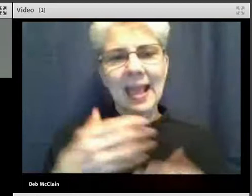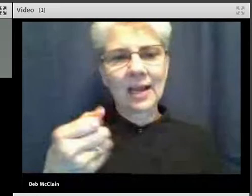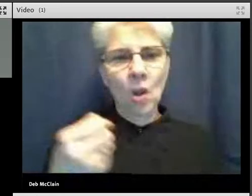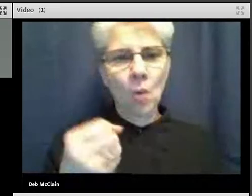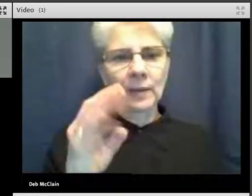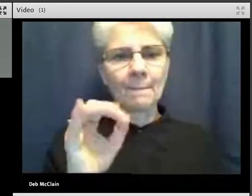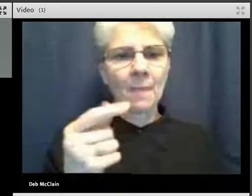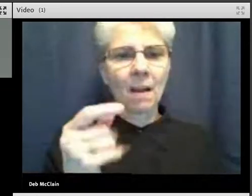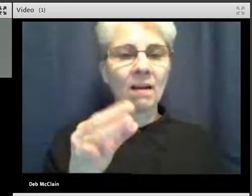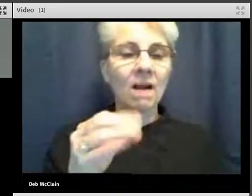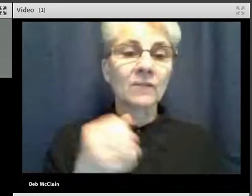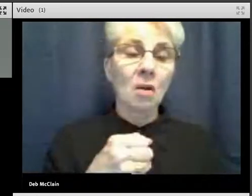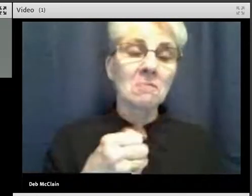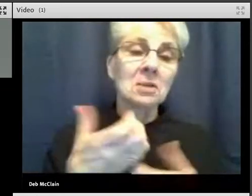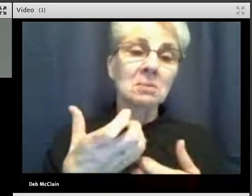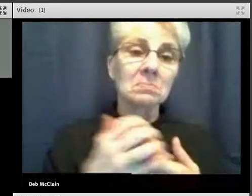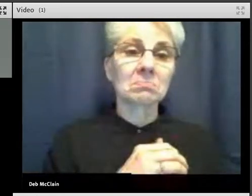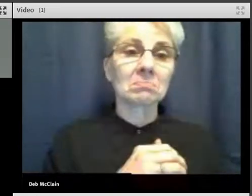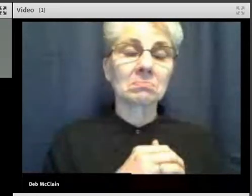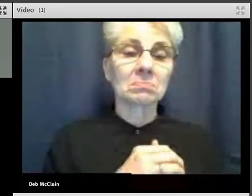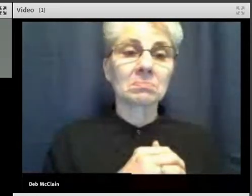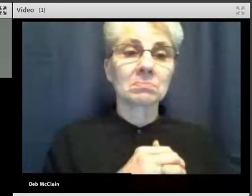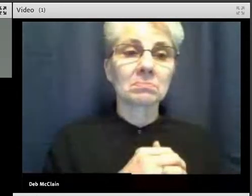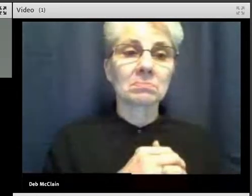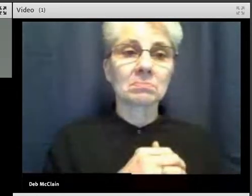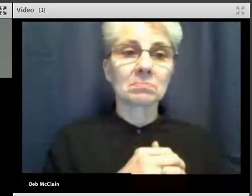So Ann is saying a hand holding a mug of coffee.